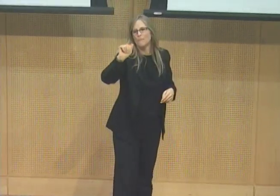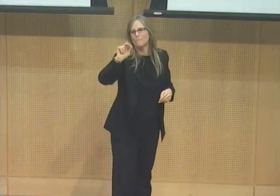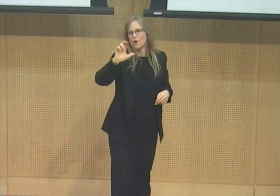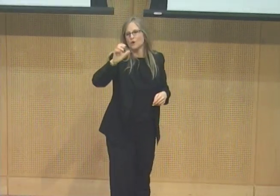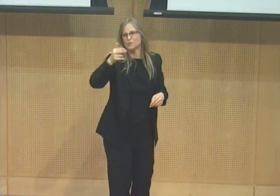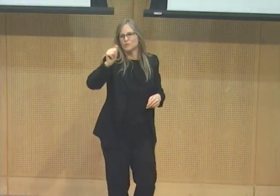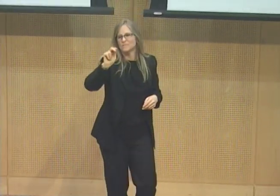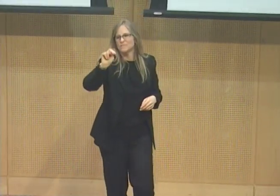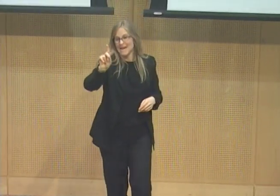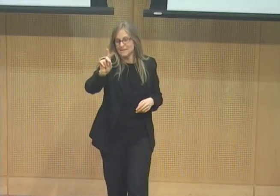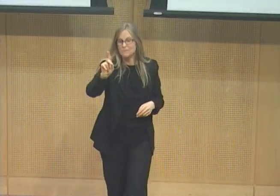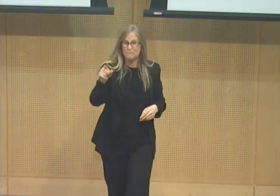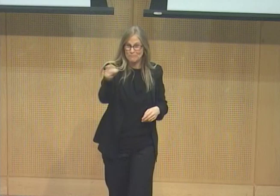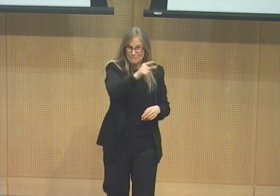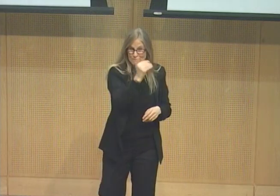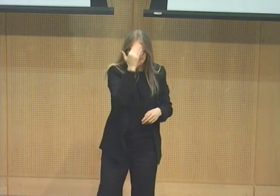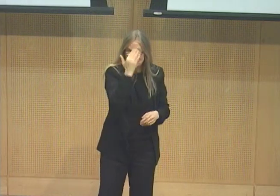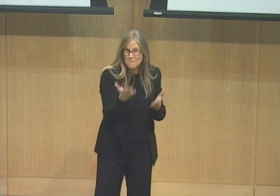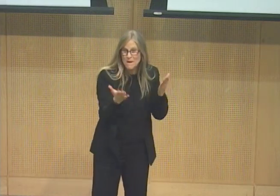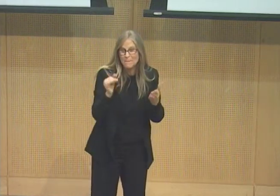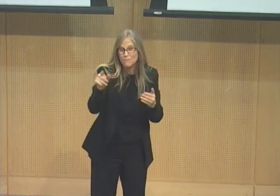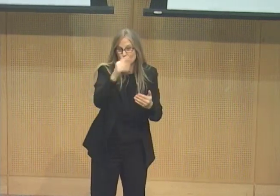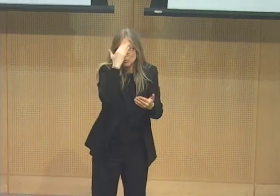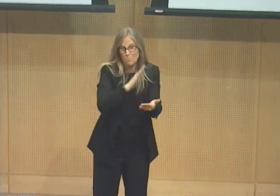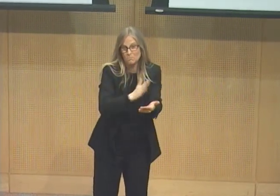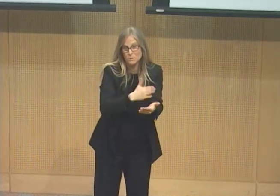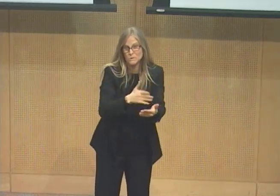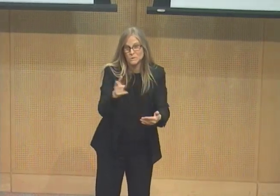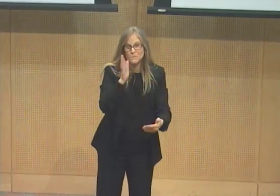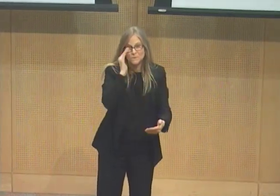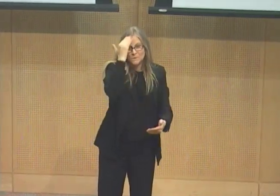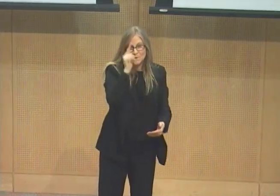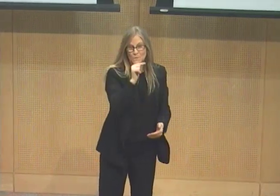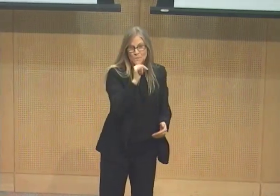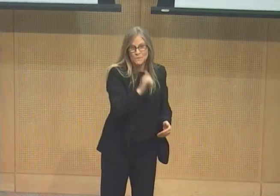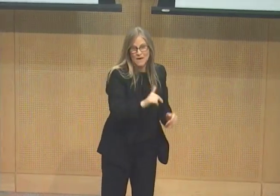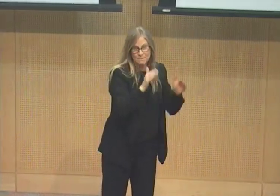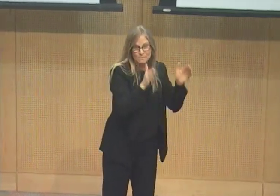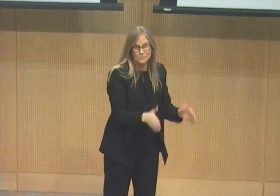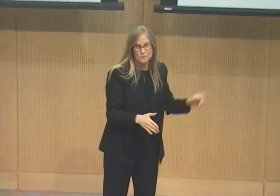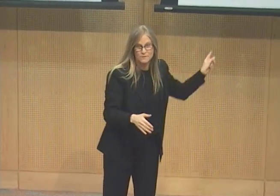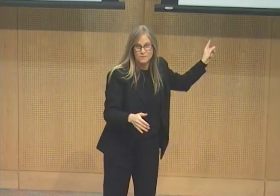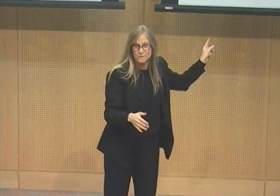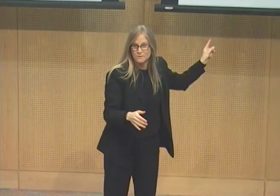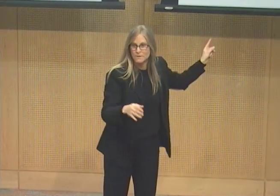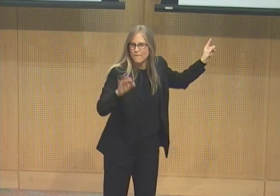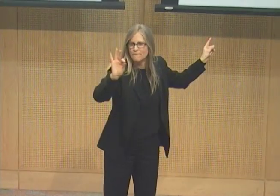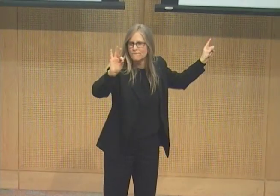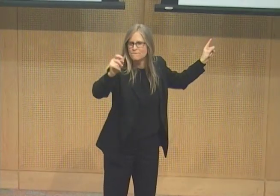right, "whose real name is Inga Marchand--" and if you know music, you probably know